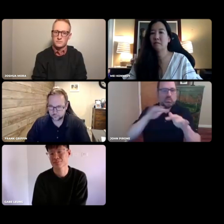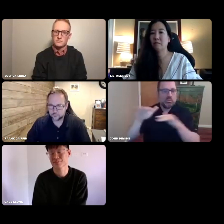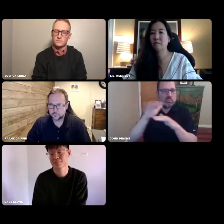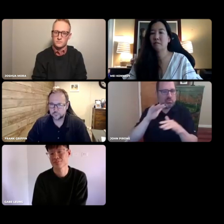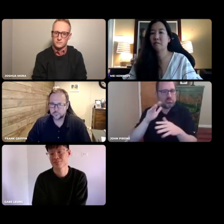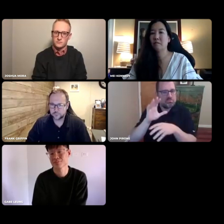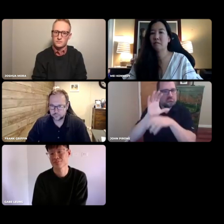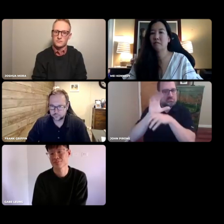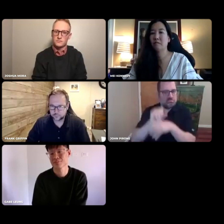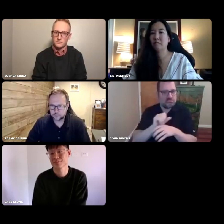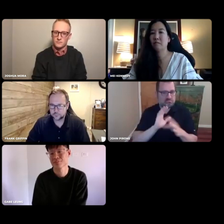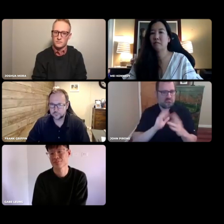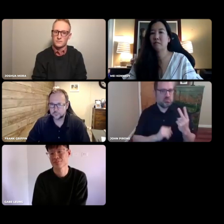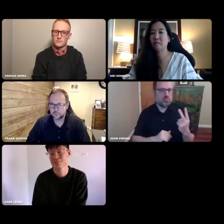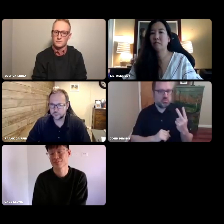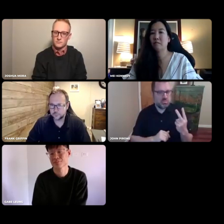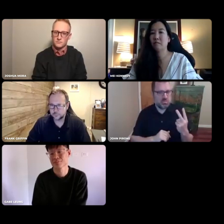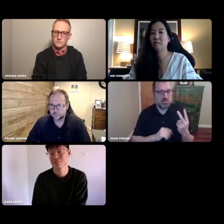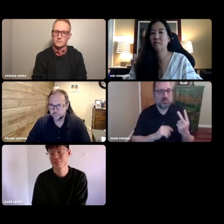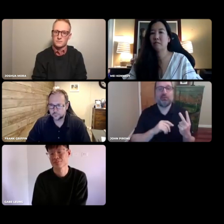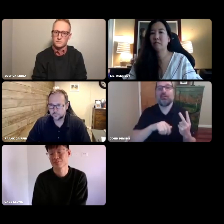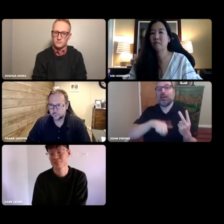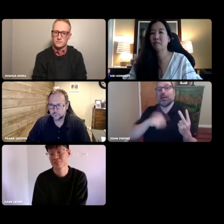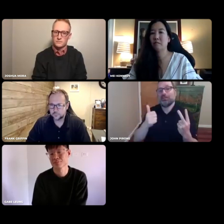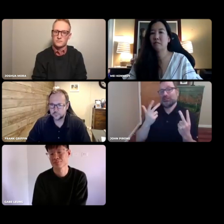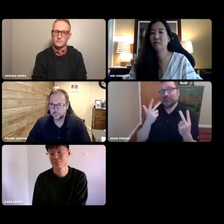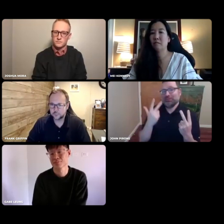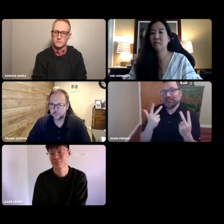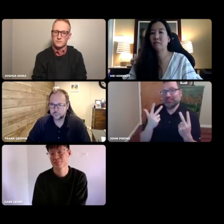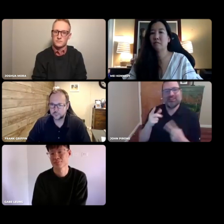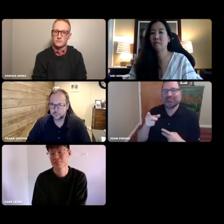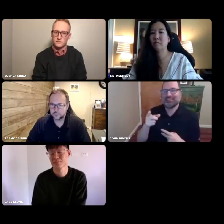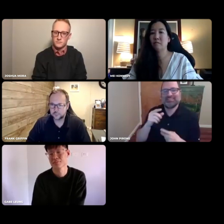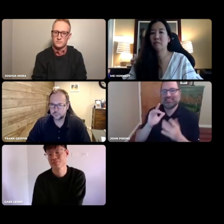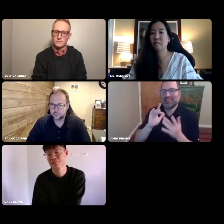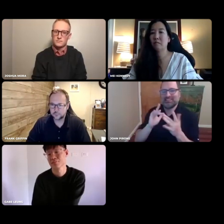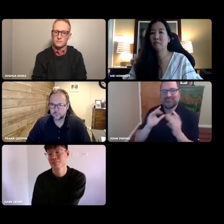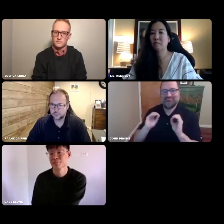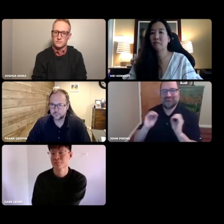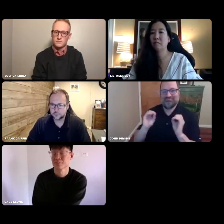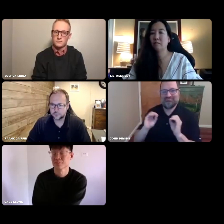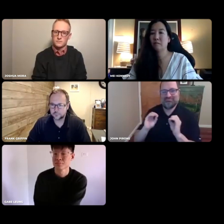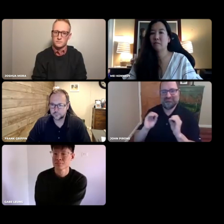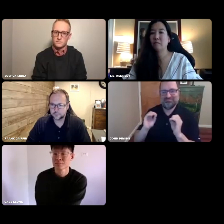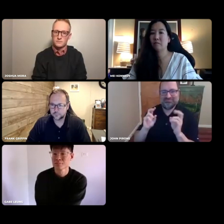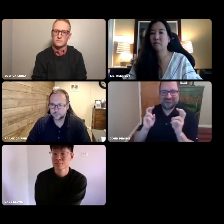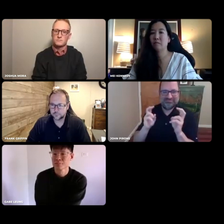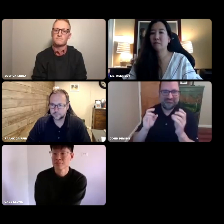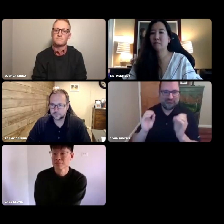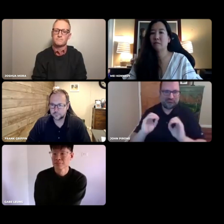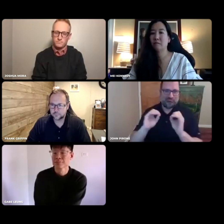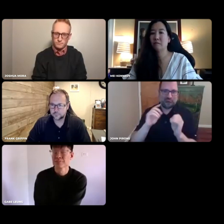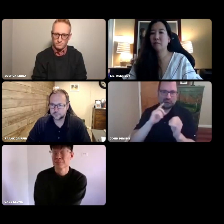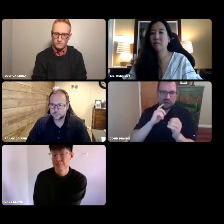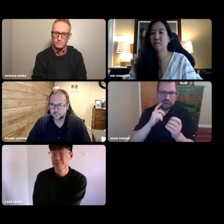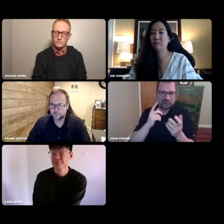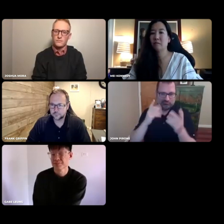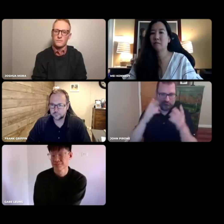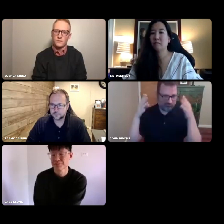But the other 3 classes weren't online.